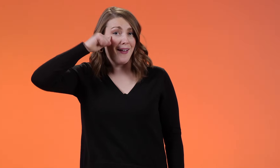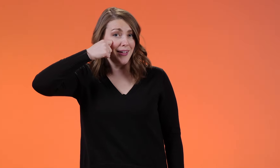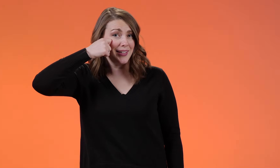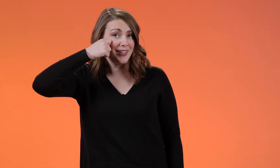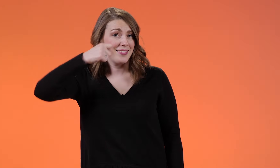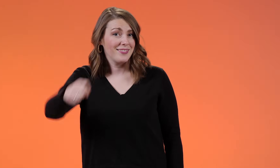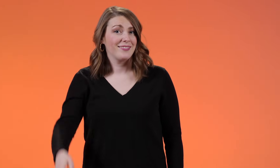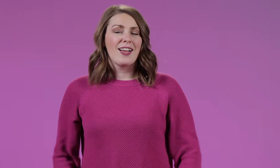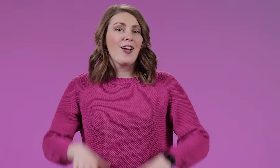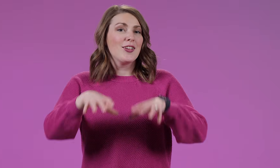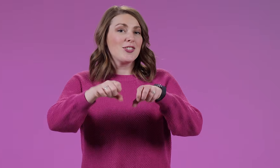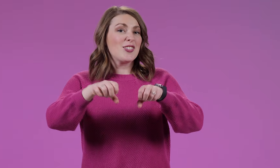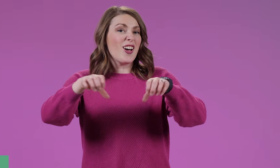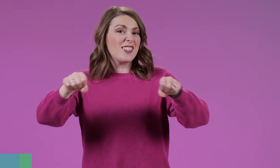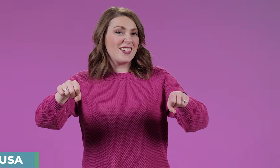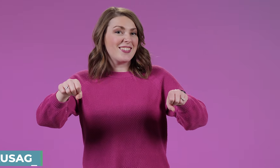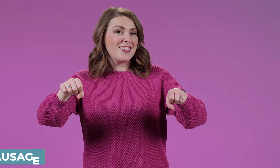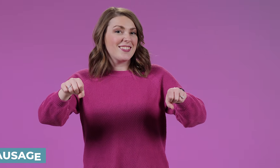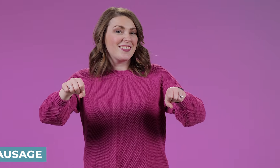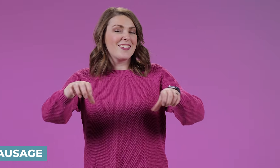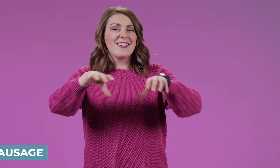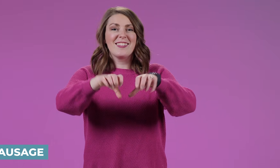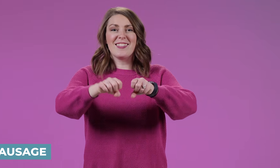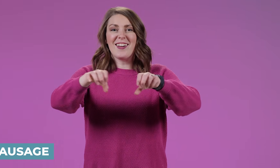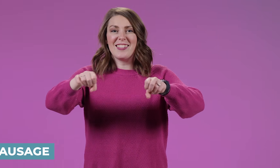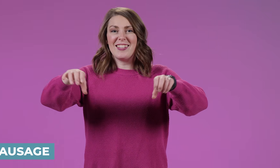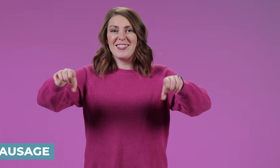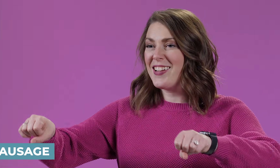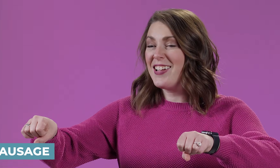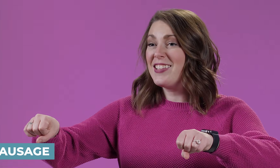Onion. Sausage. Sausage.